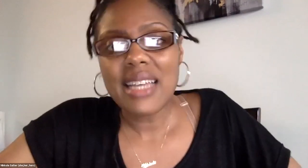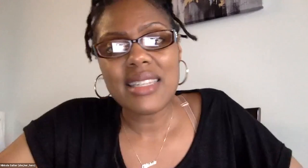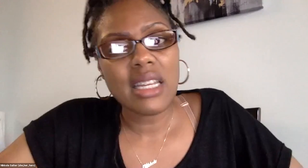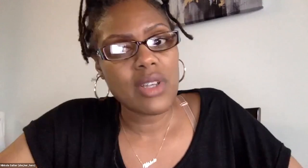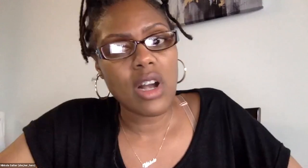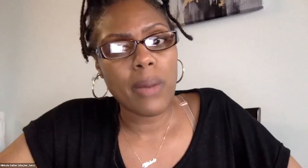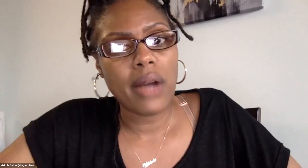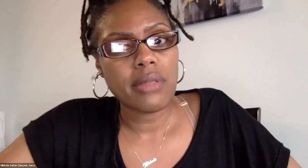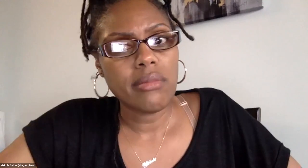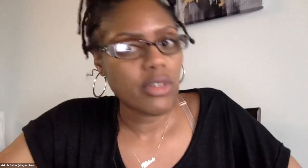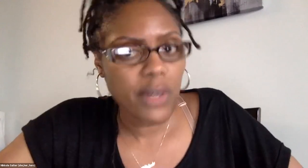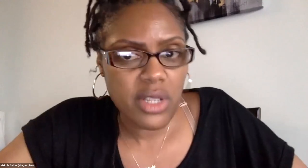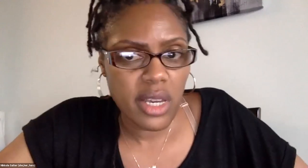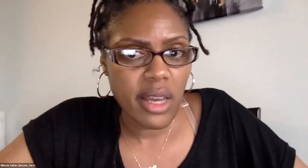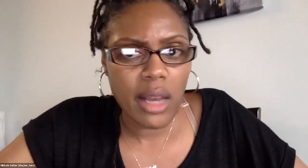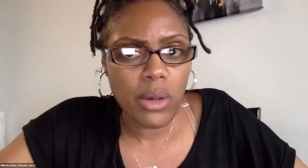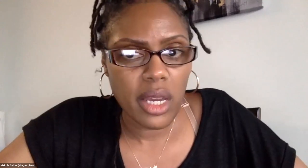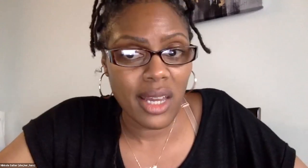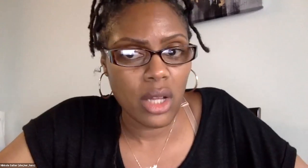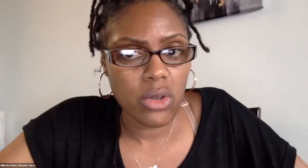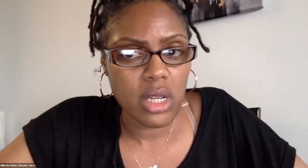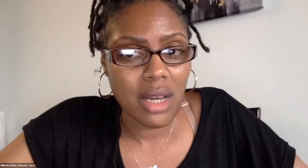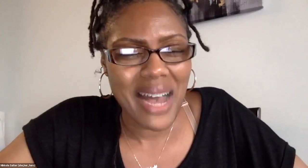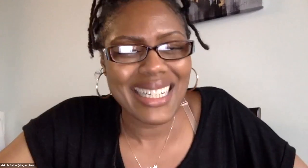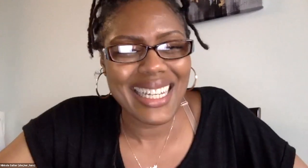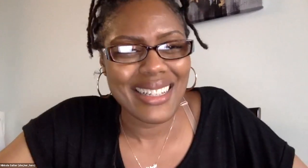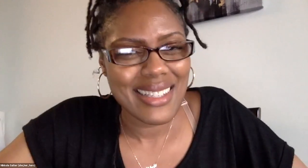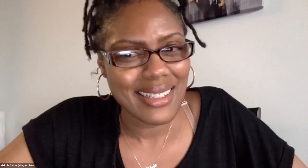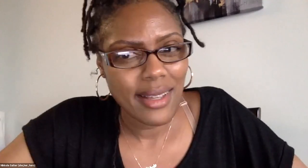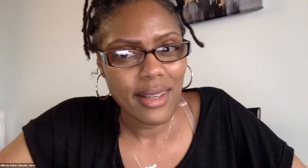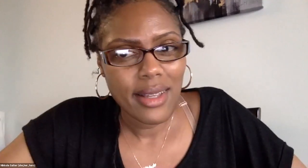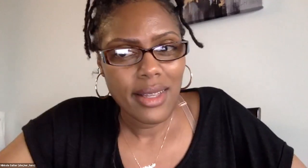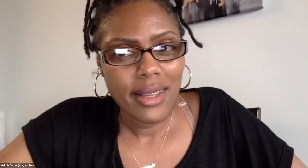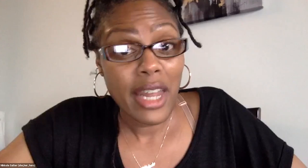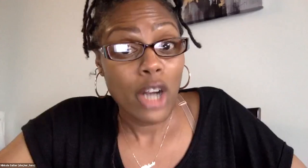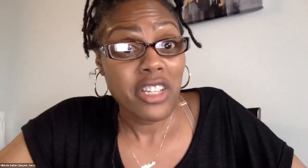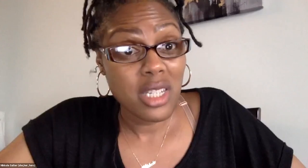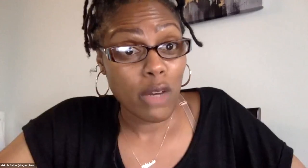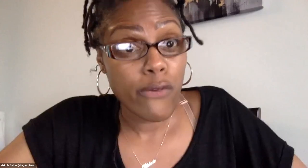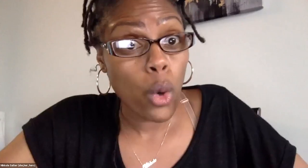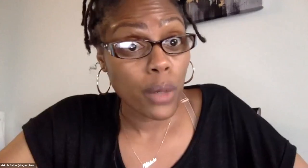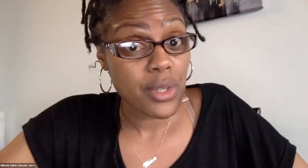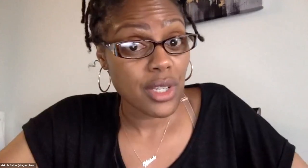And let's not even talk about diversity, equity, and inclusion of ideas and artistic forms.